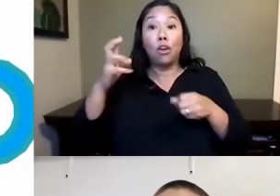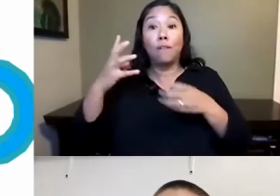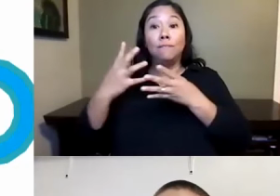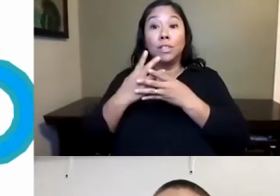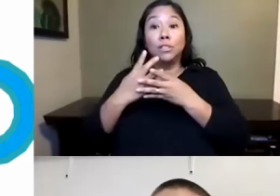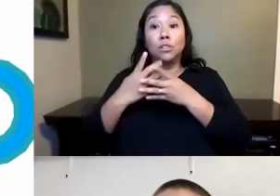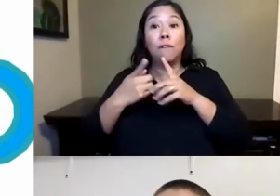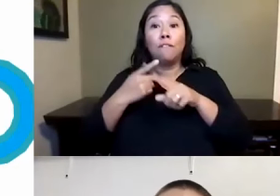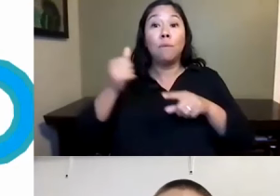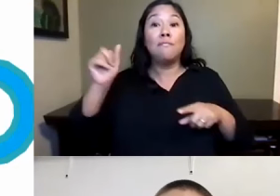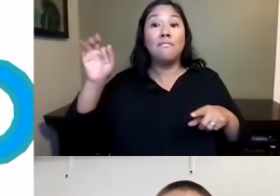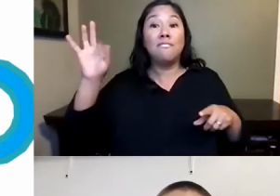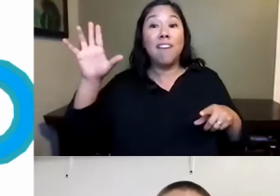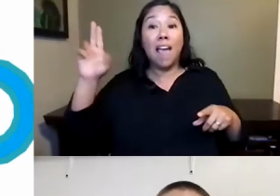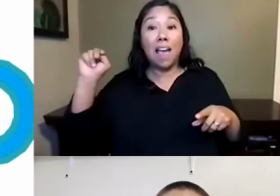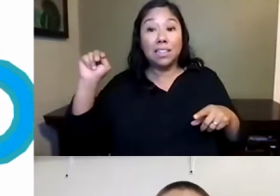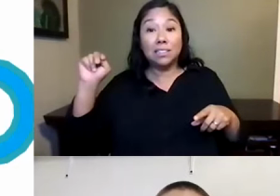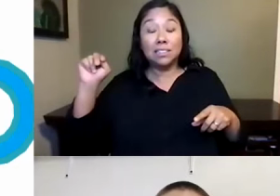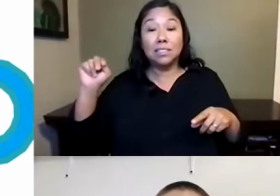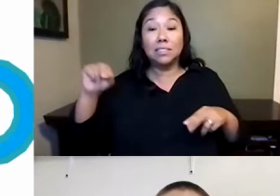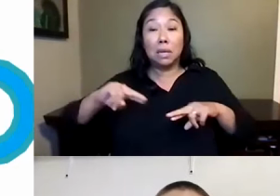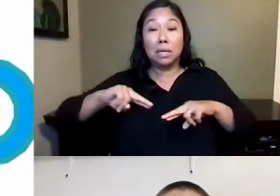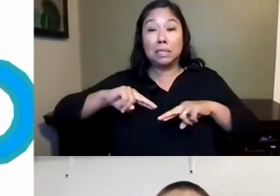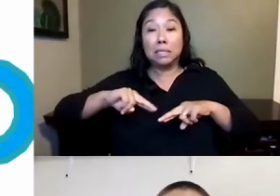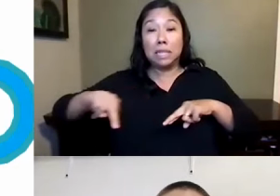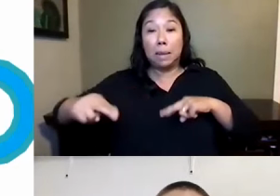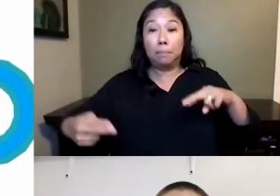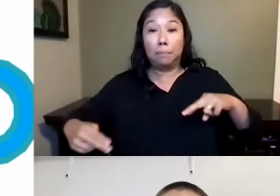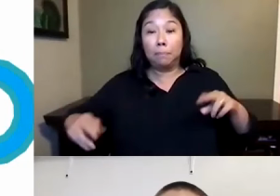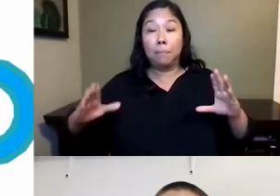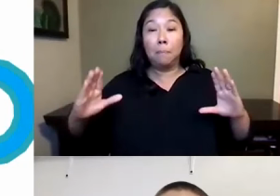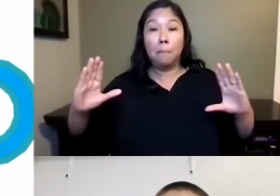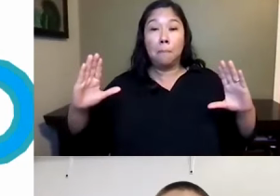and tape, and a box. There are instructions that we can share.